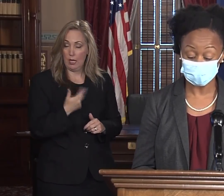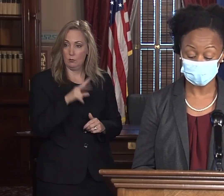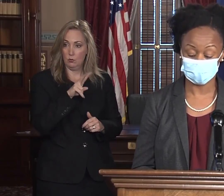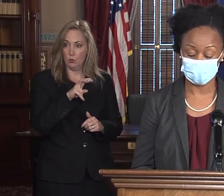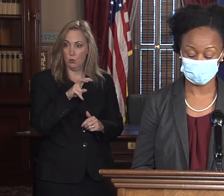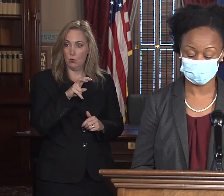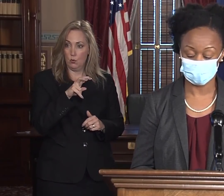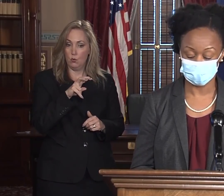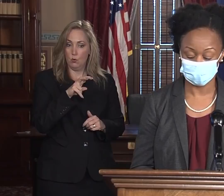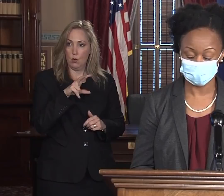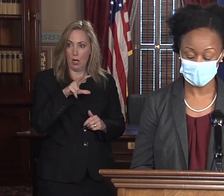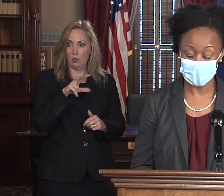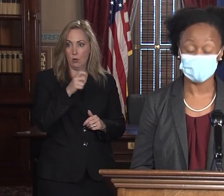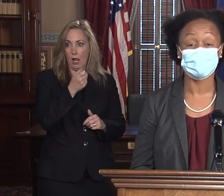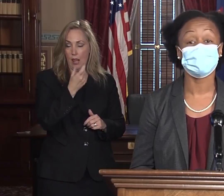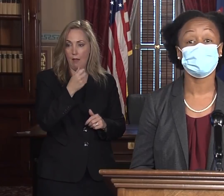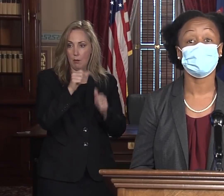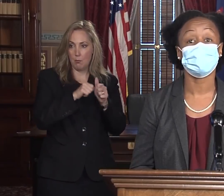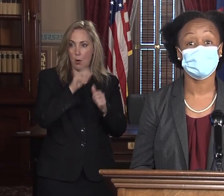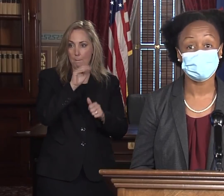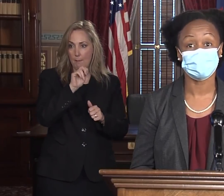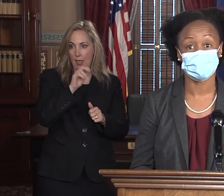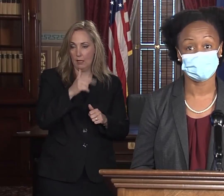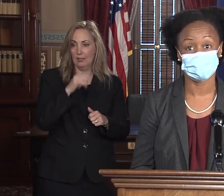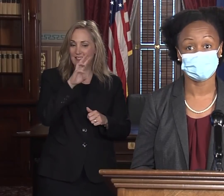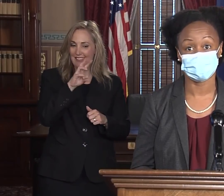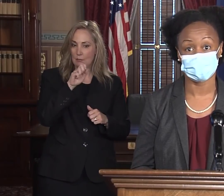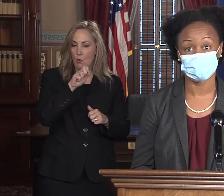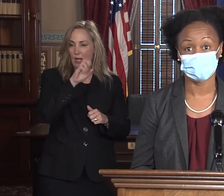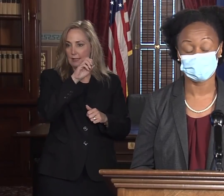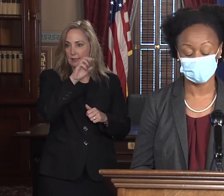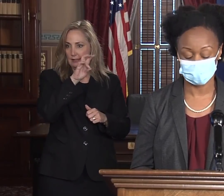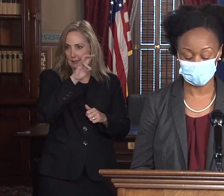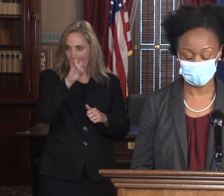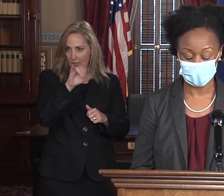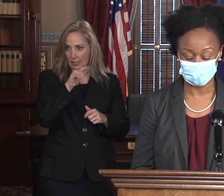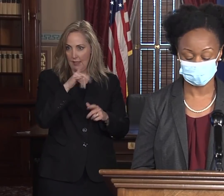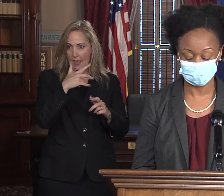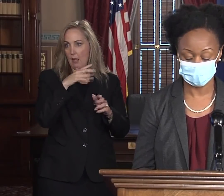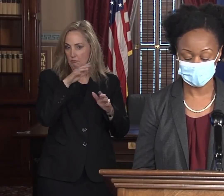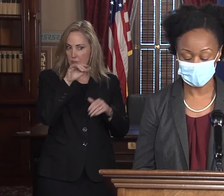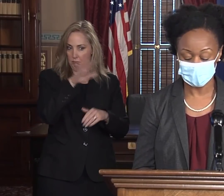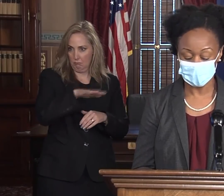PER DAY AND HAS 9.3% POSITIVITY FOR TESTS.